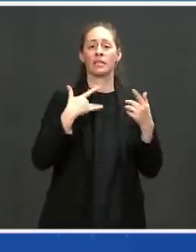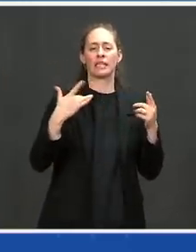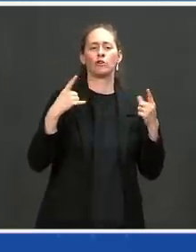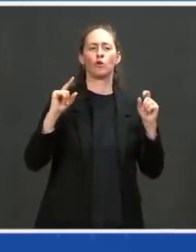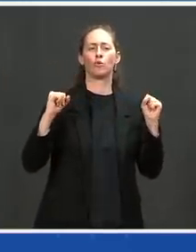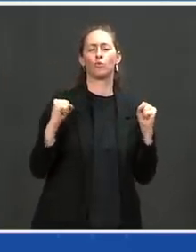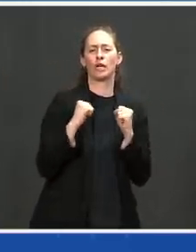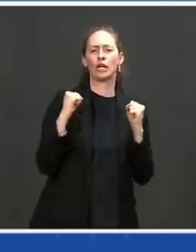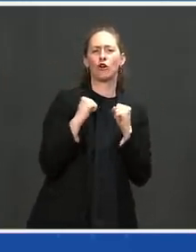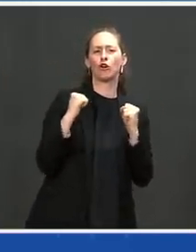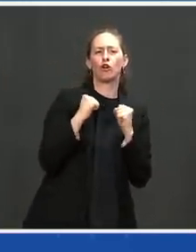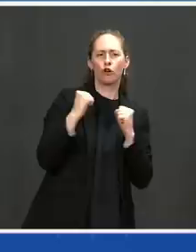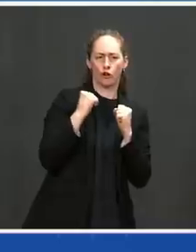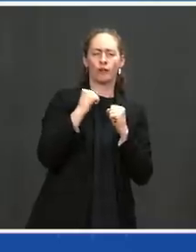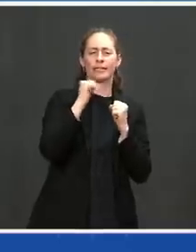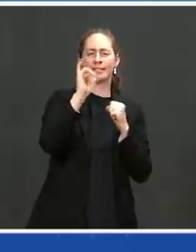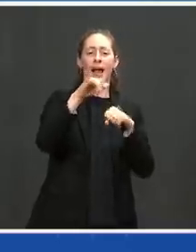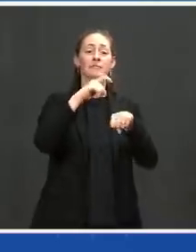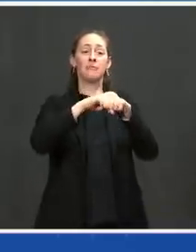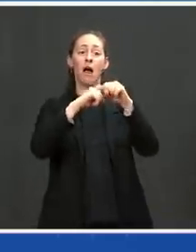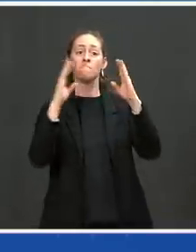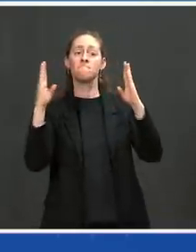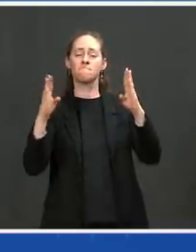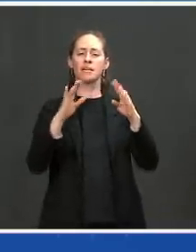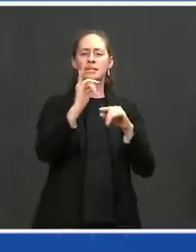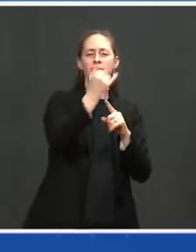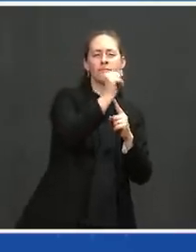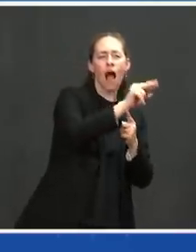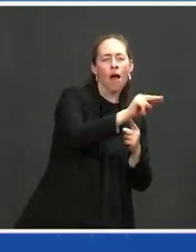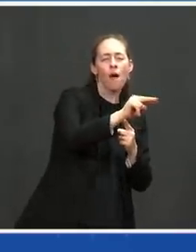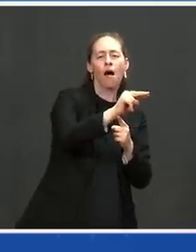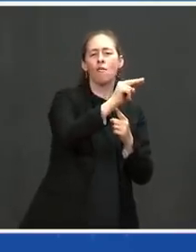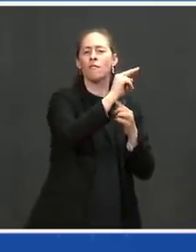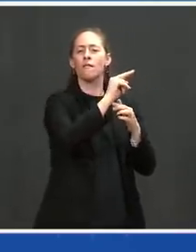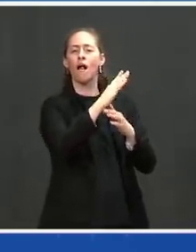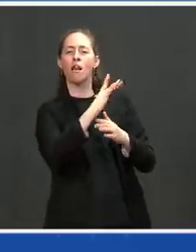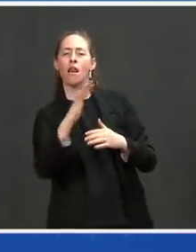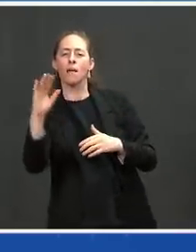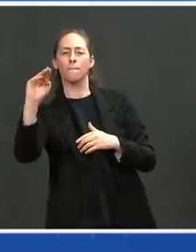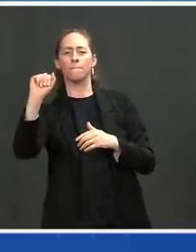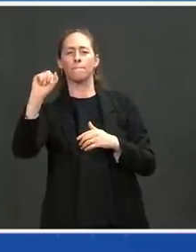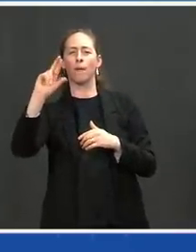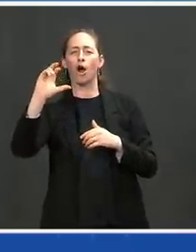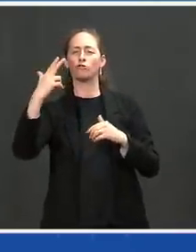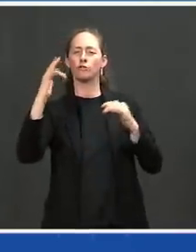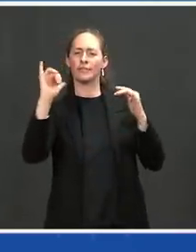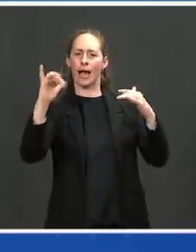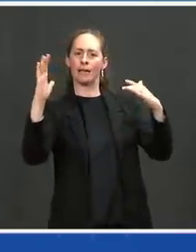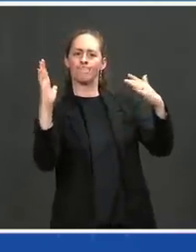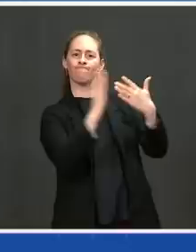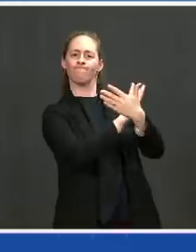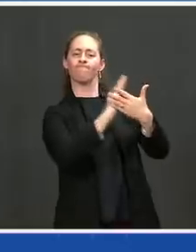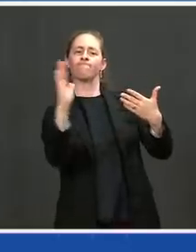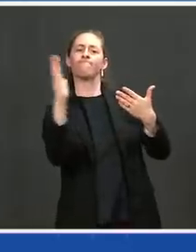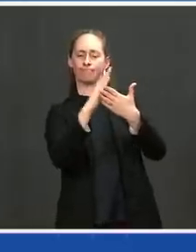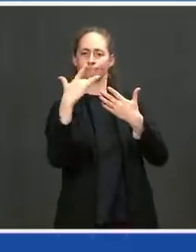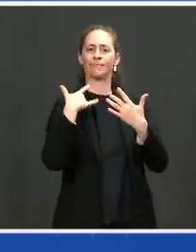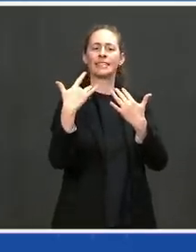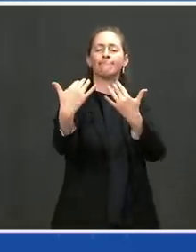February, March. That happens every year. In addition to that, there is a -- and nobody --